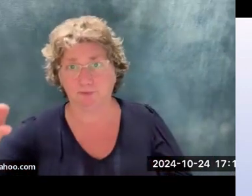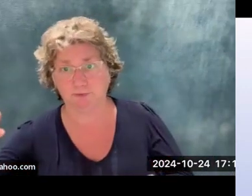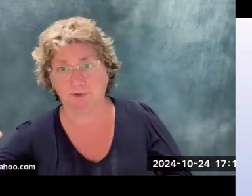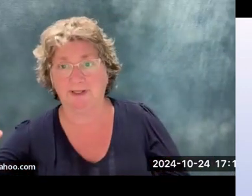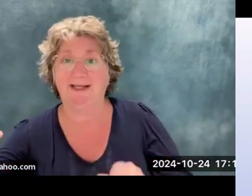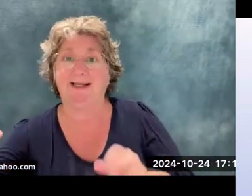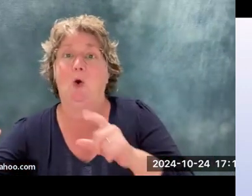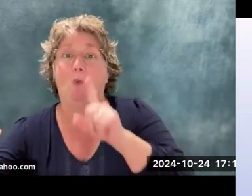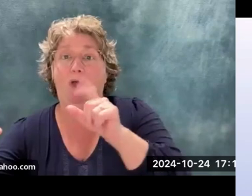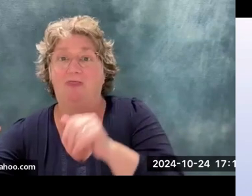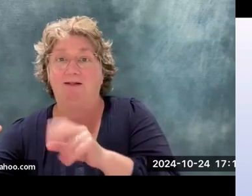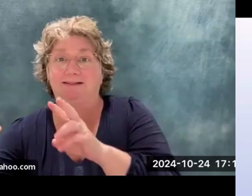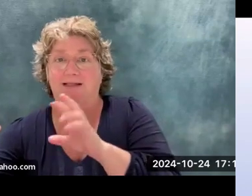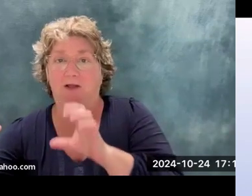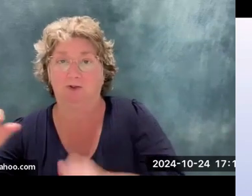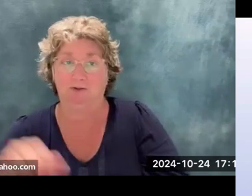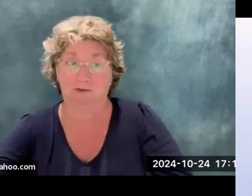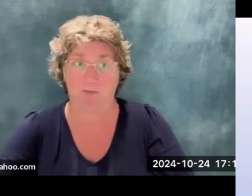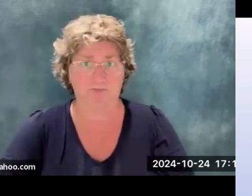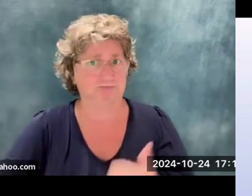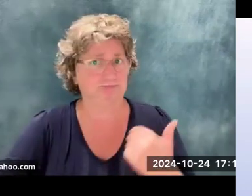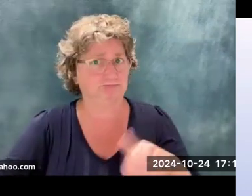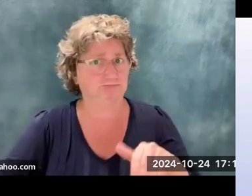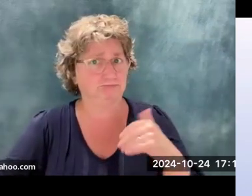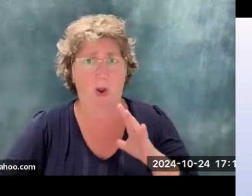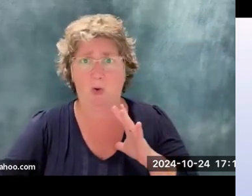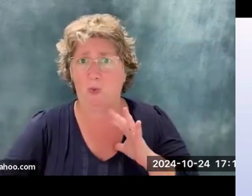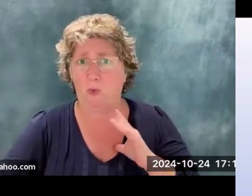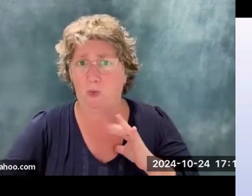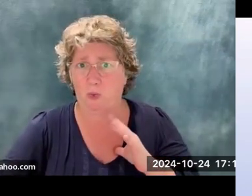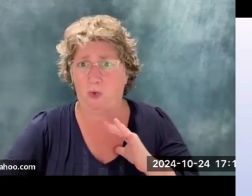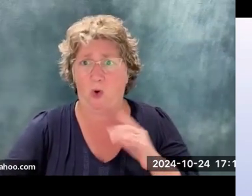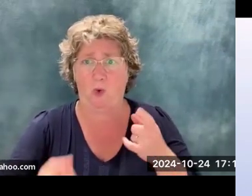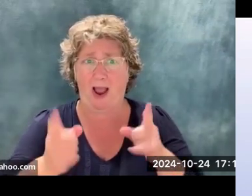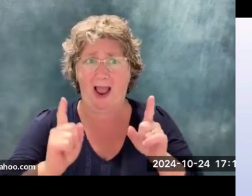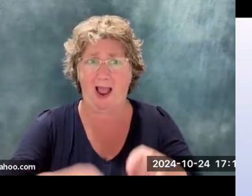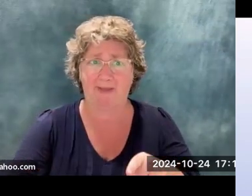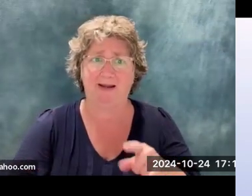happened in the 20th and early 21st century with the use of vaccines in our children.